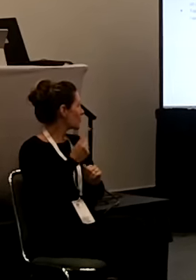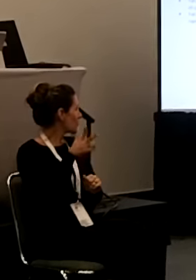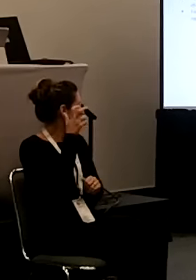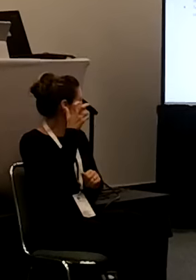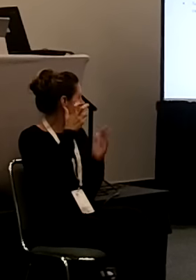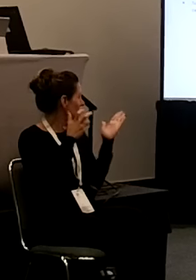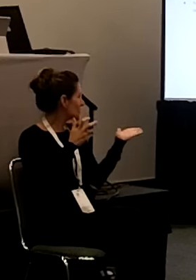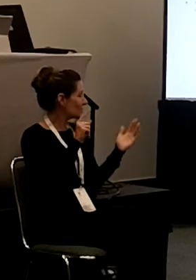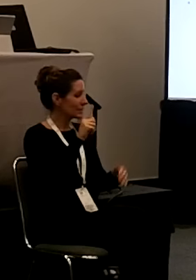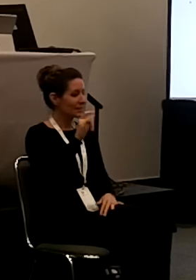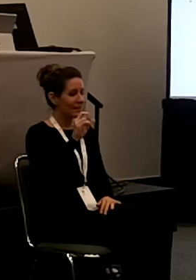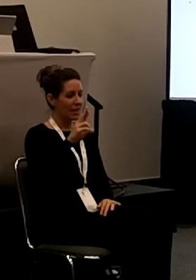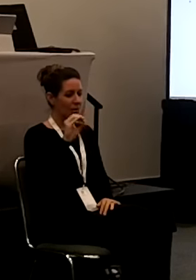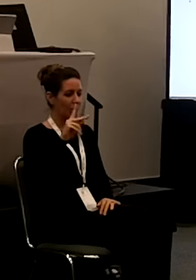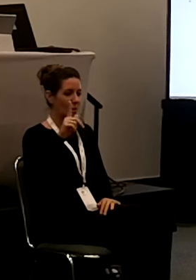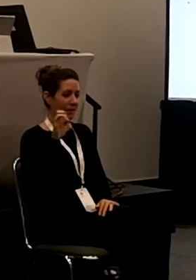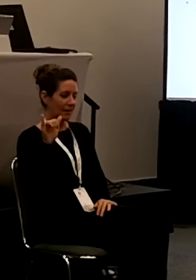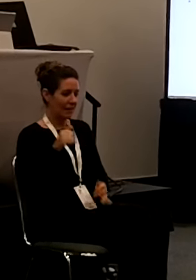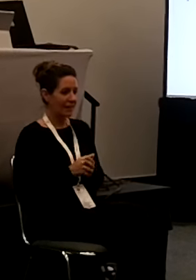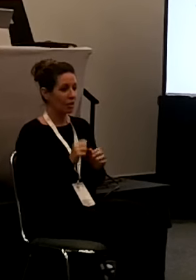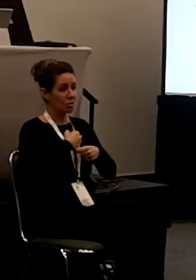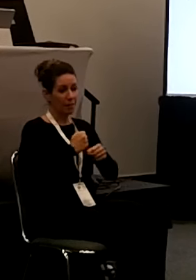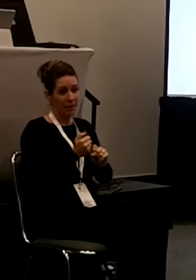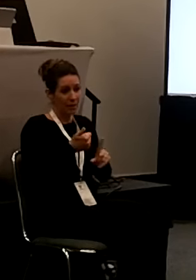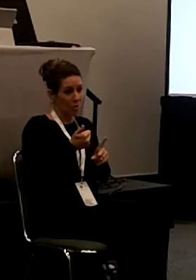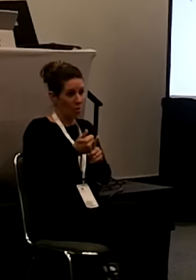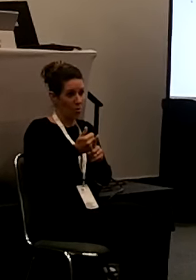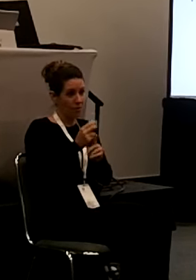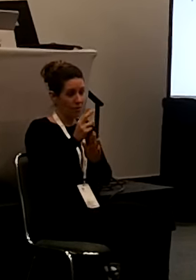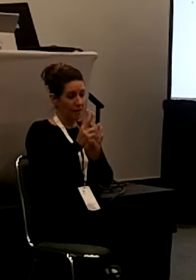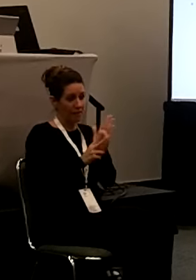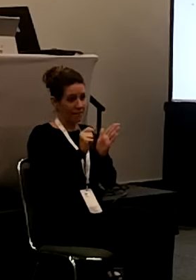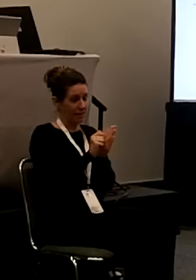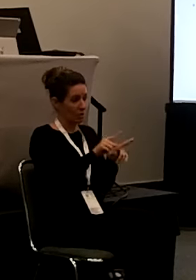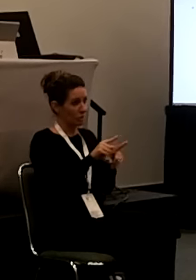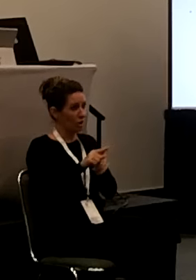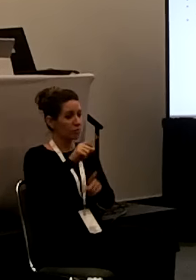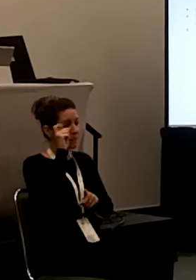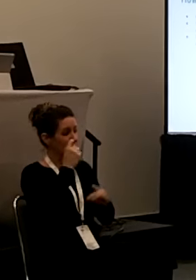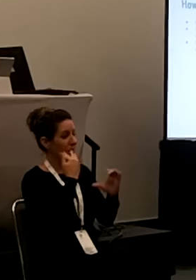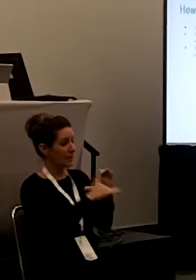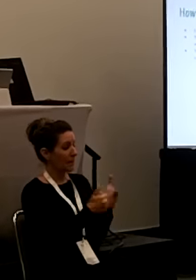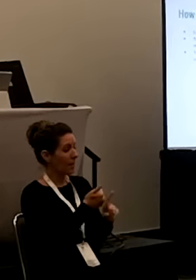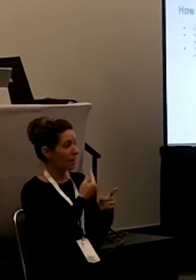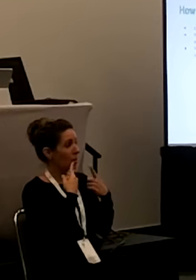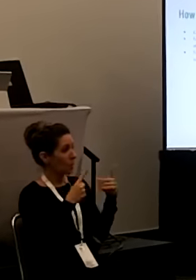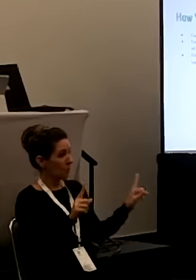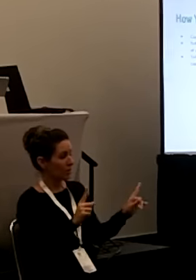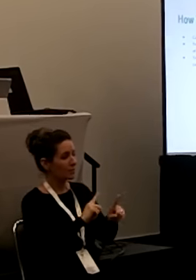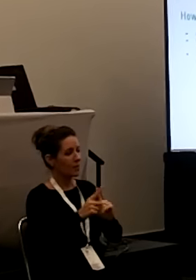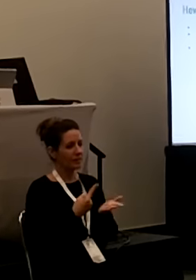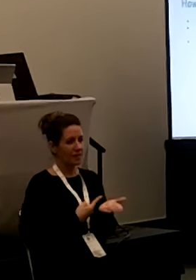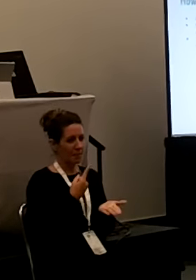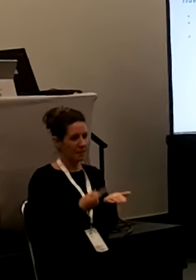And then, and that's why I said make your own videos because emailing works, but sometimes they can't always see it,